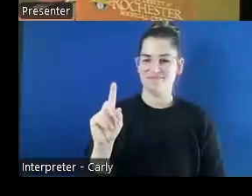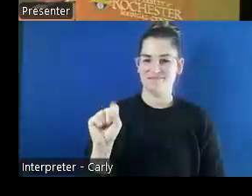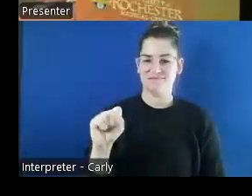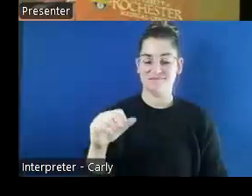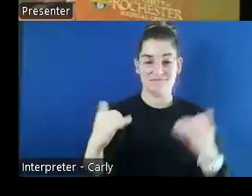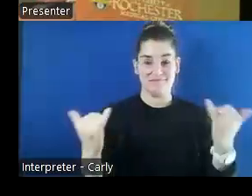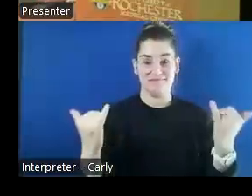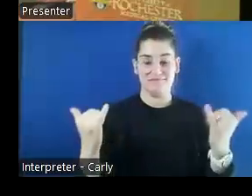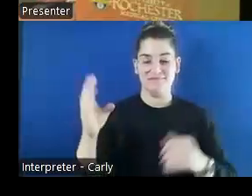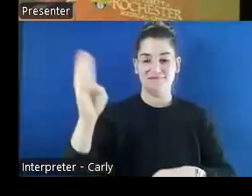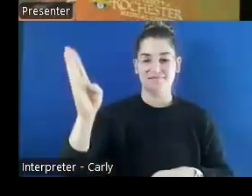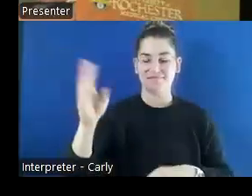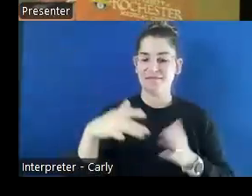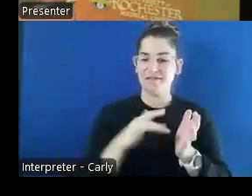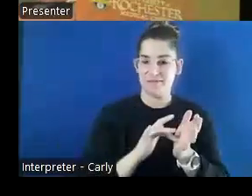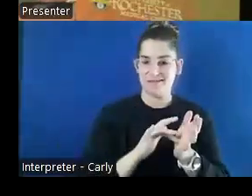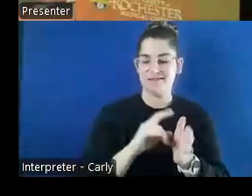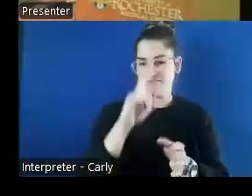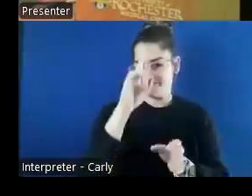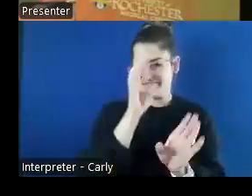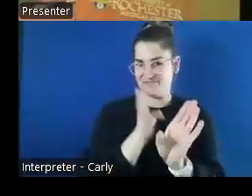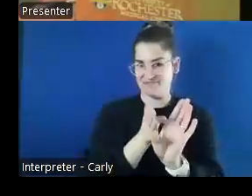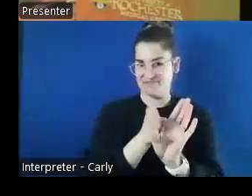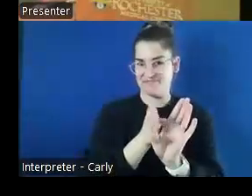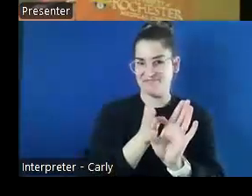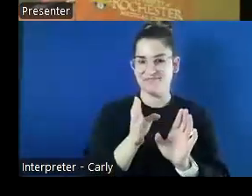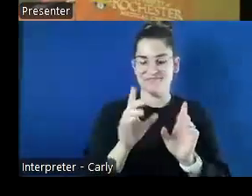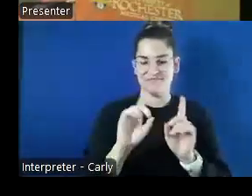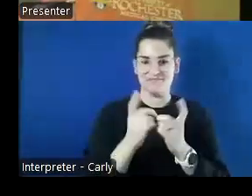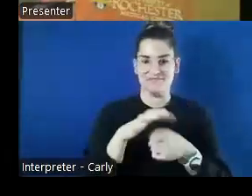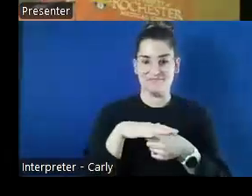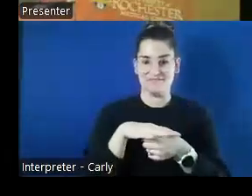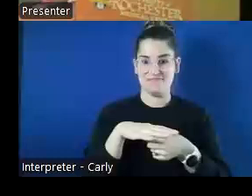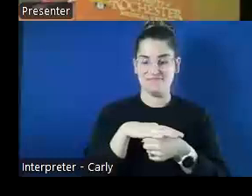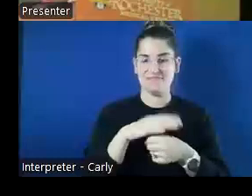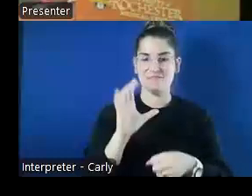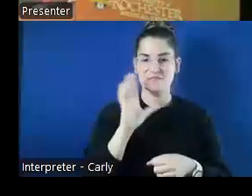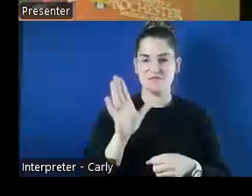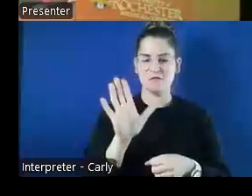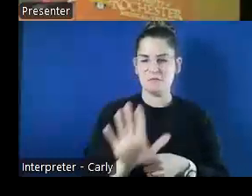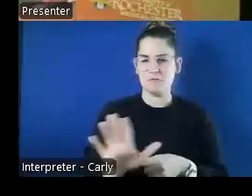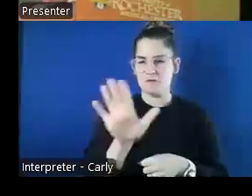medicine and Psychiatry division for Roman rounds uh this will end up being probably